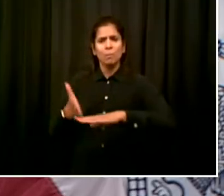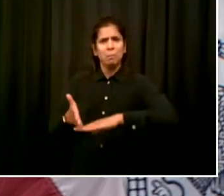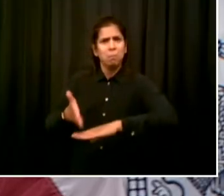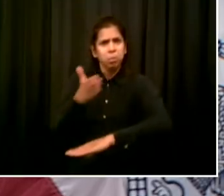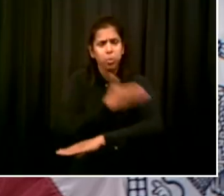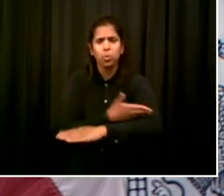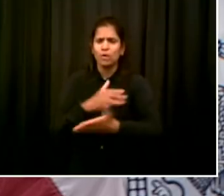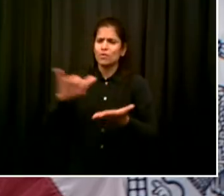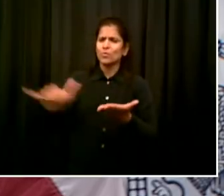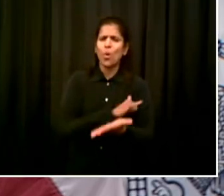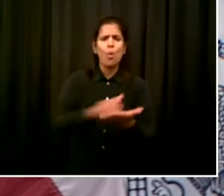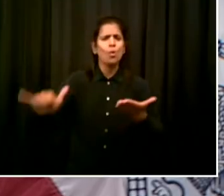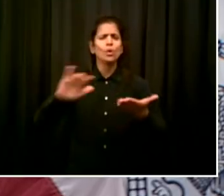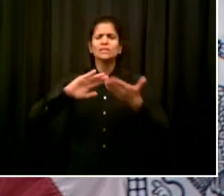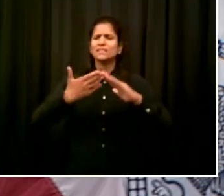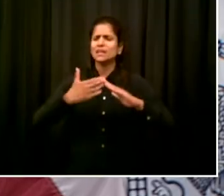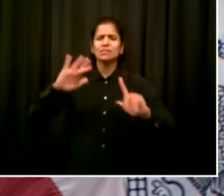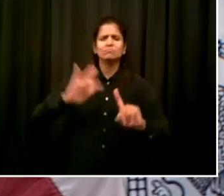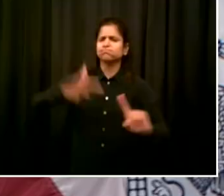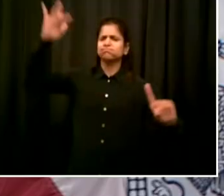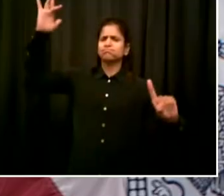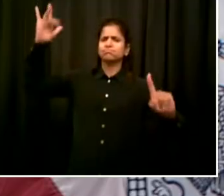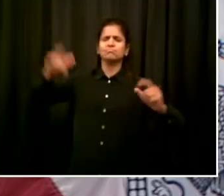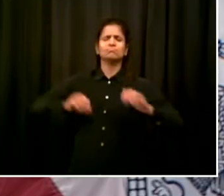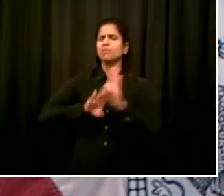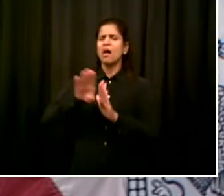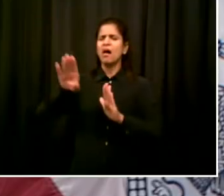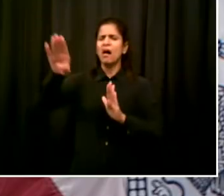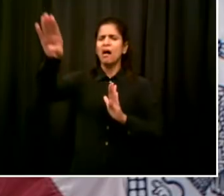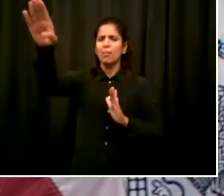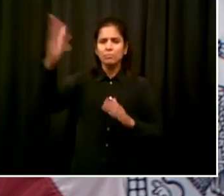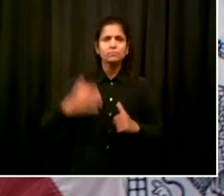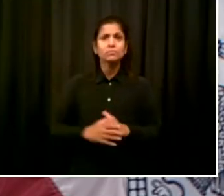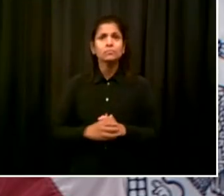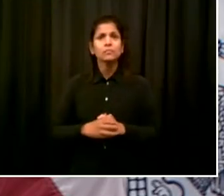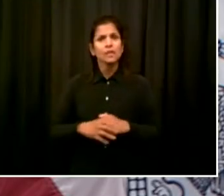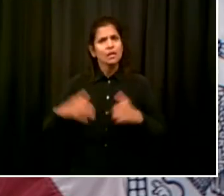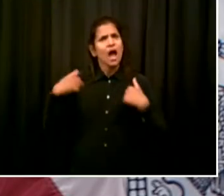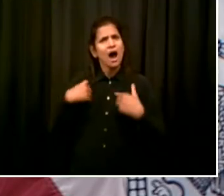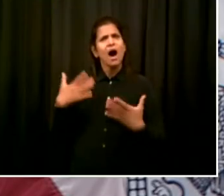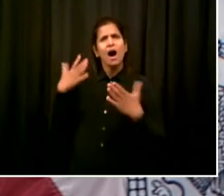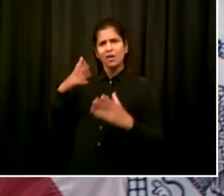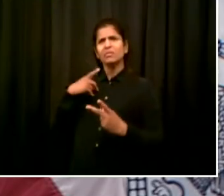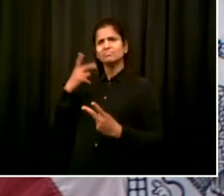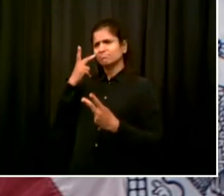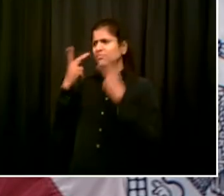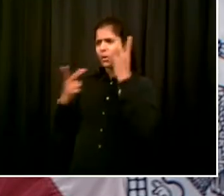BETWEEN POLICE AND COMMUNITY SO THAT WE CHANGE THE ENVIRONMENT FOR THE BETTER .